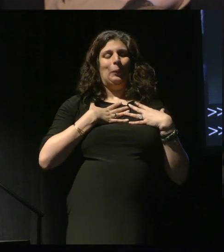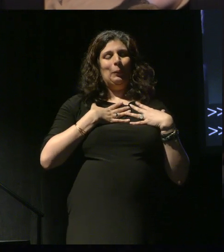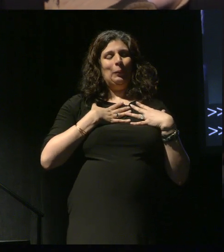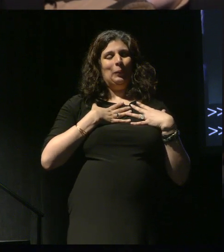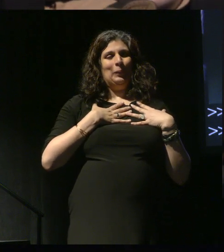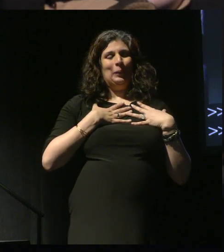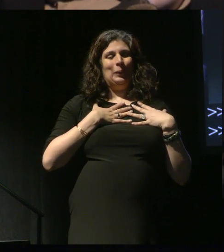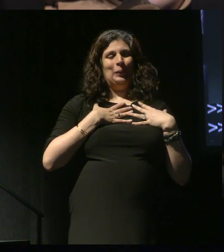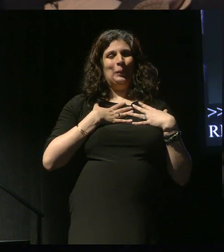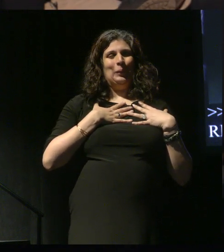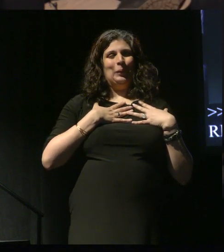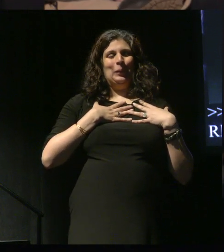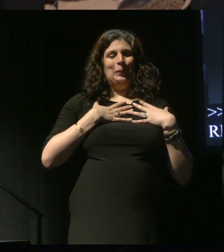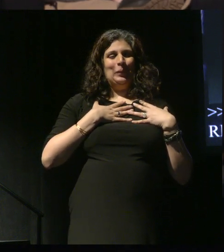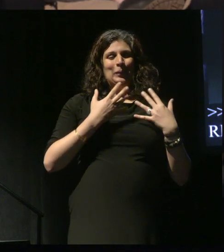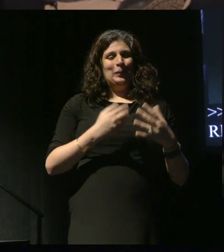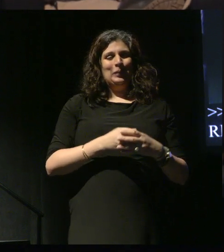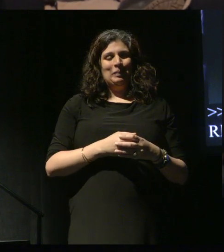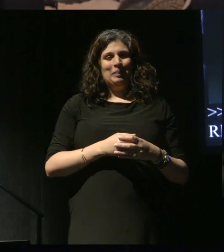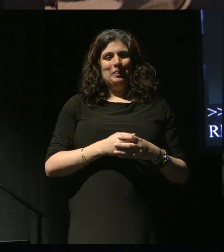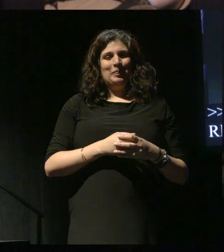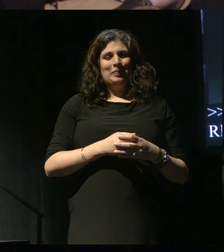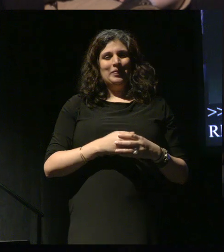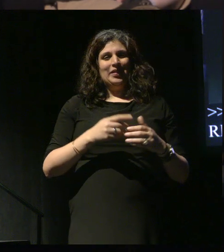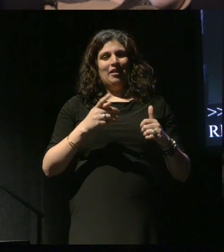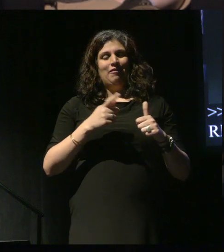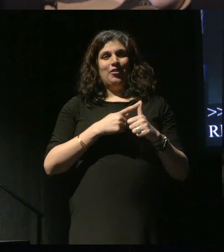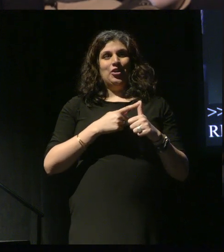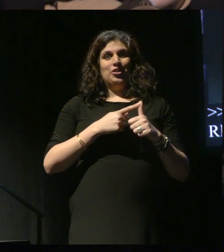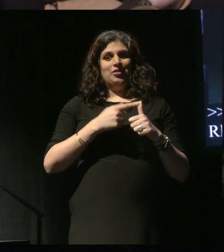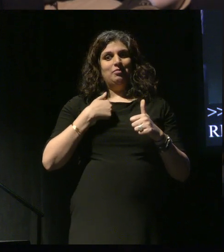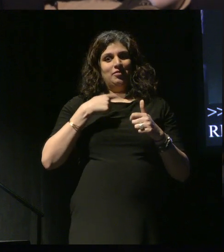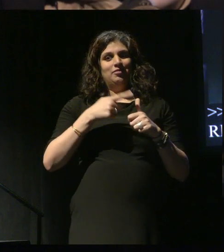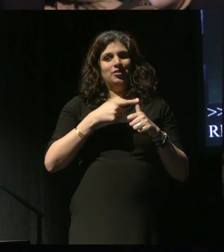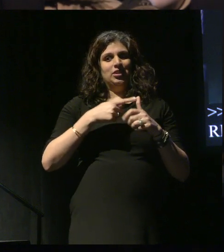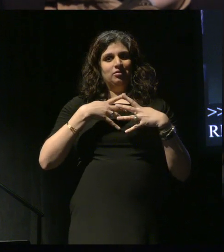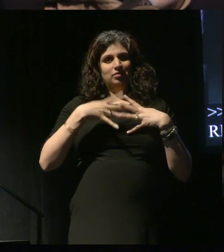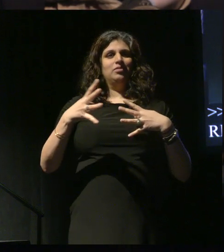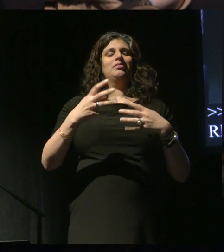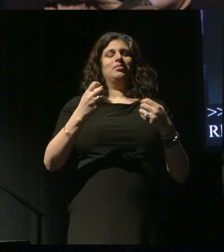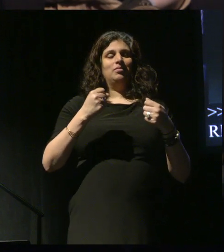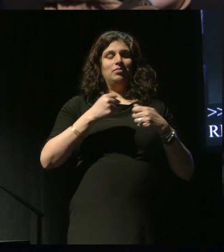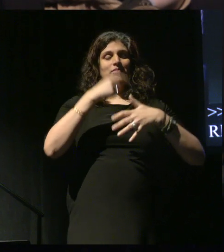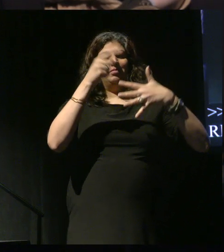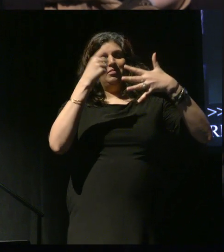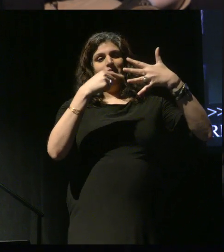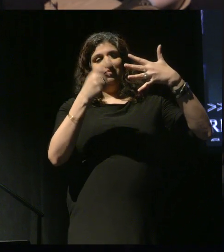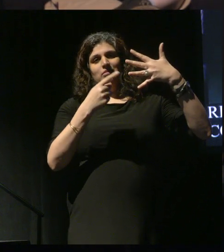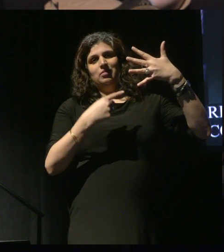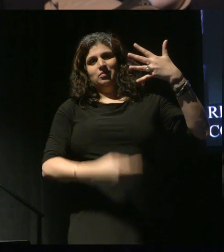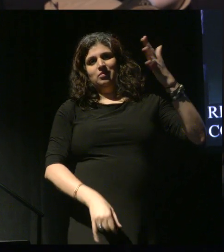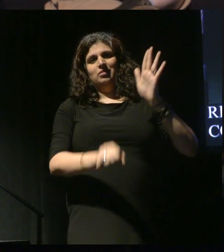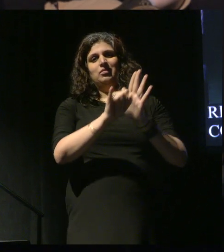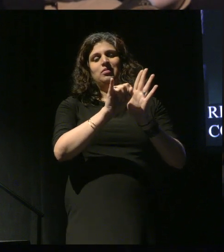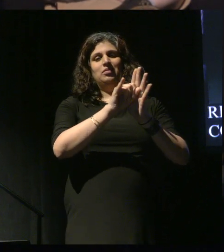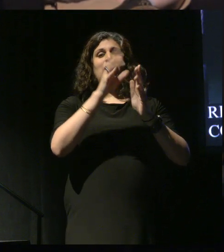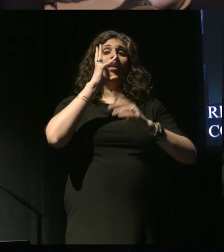Having been, you know, like the first in a lot of contexts and also, you know like experiencing the double edge